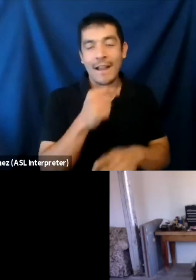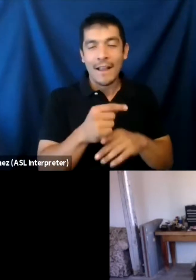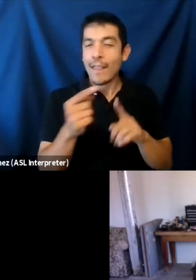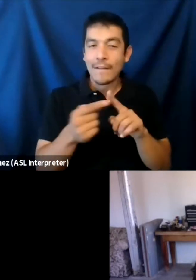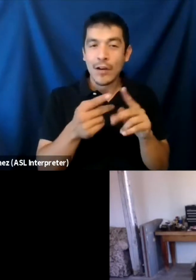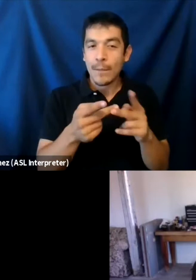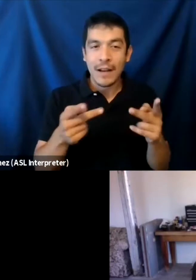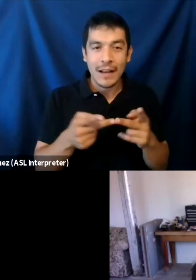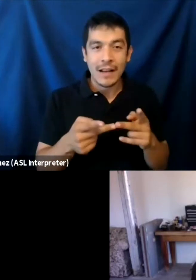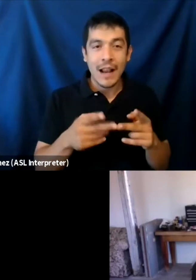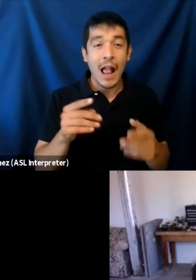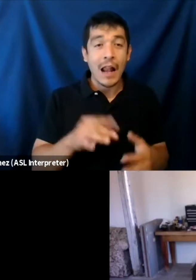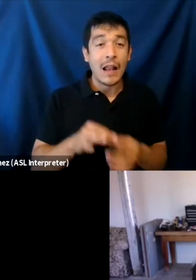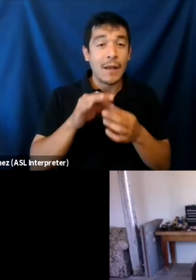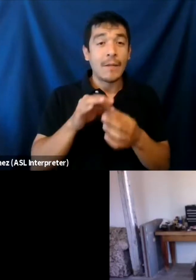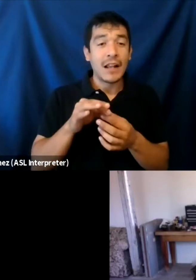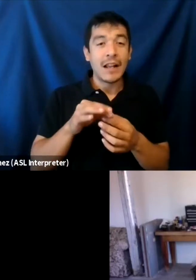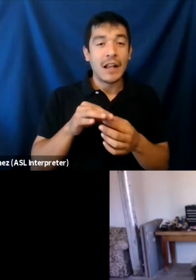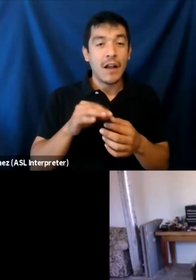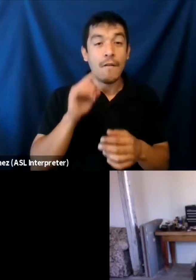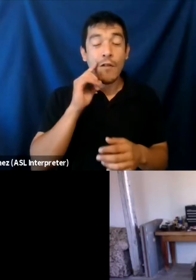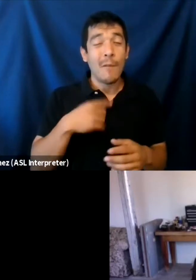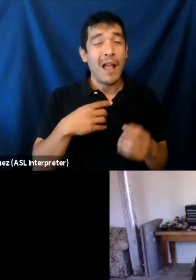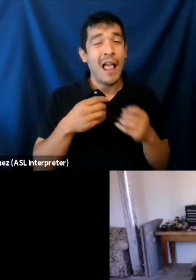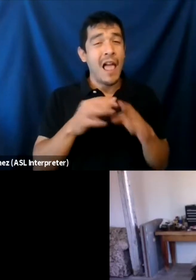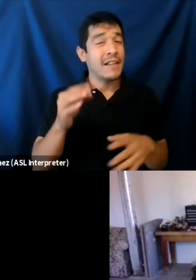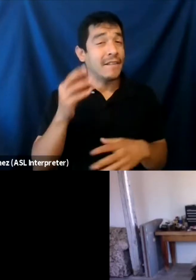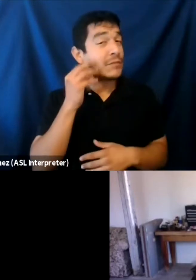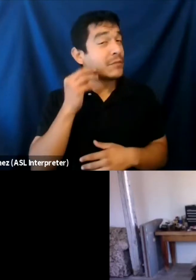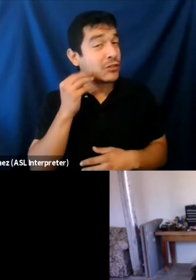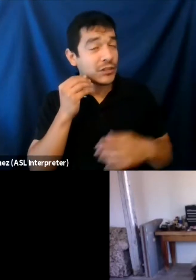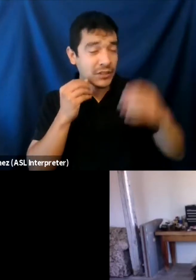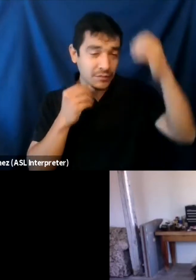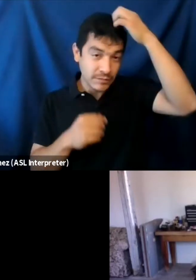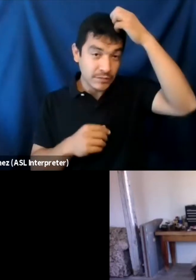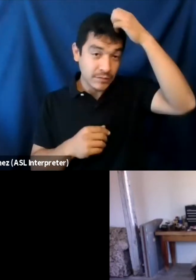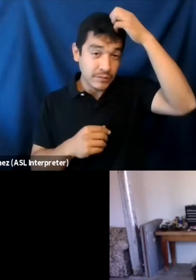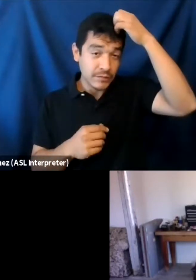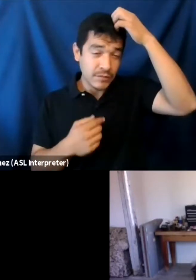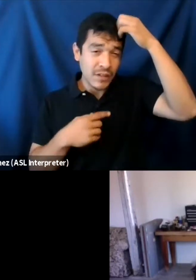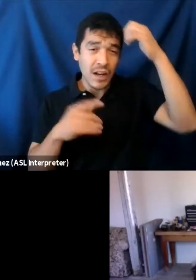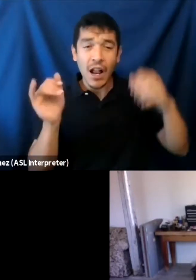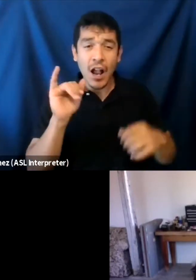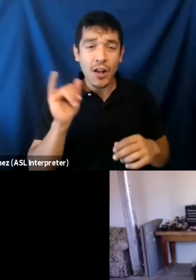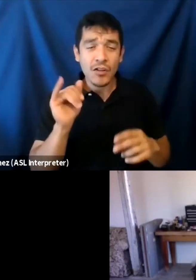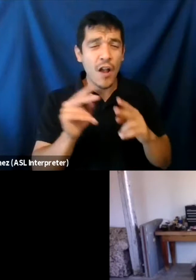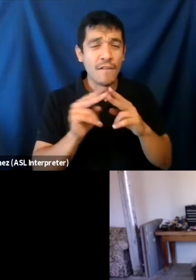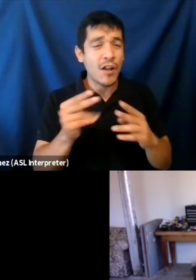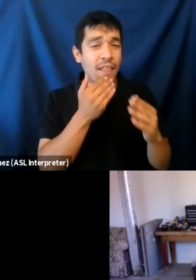and especially like someone with my lack of experience, but I also was very grateful to see